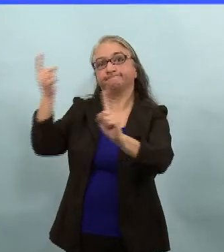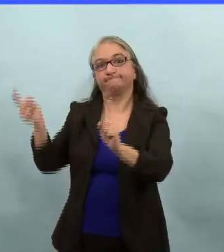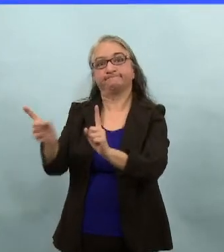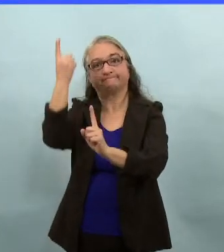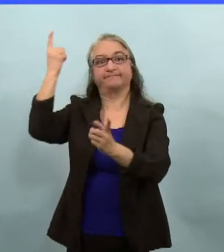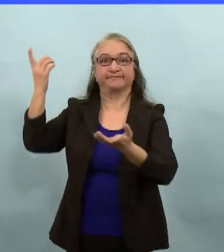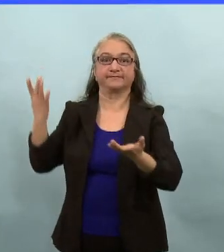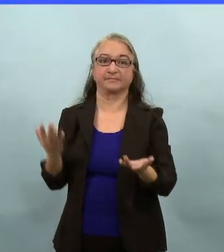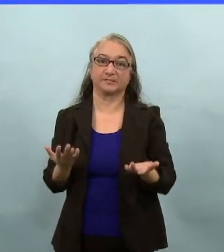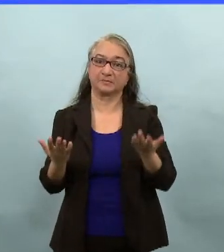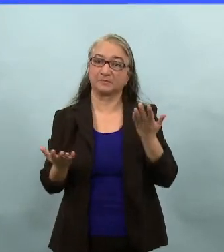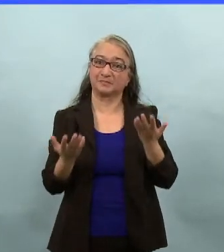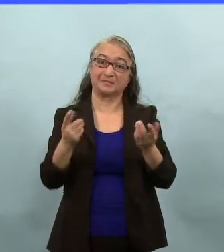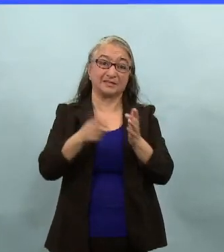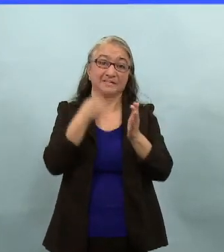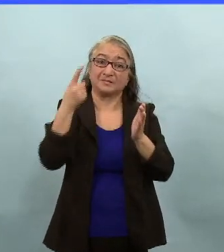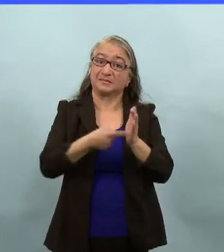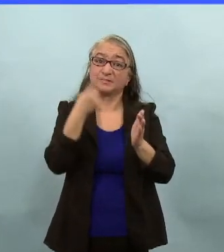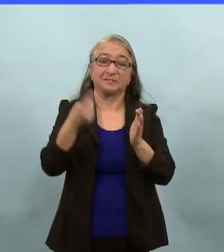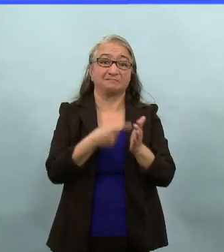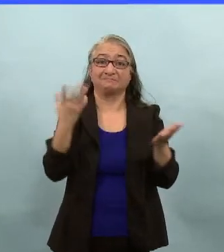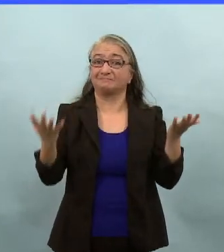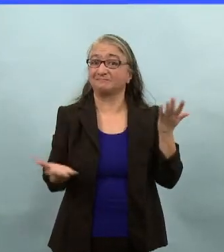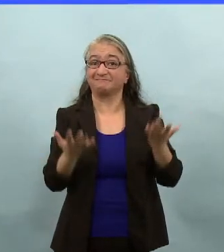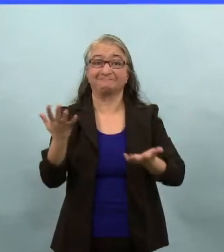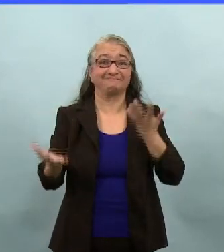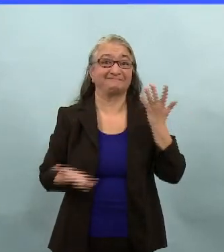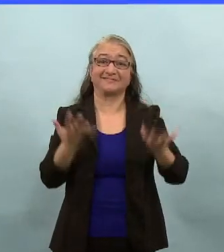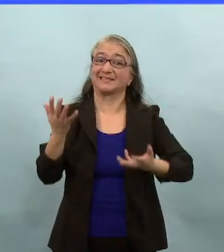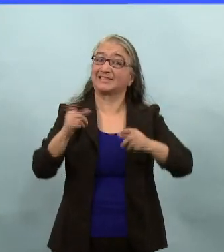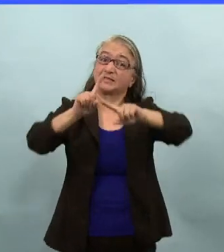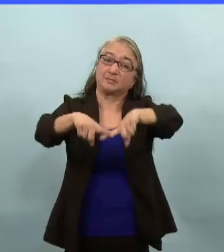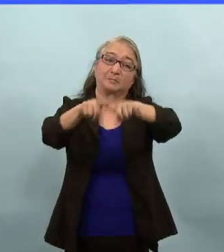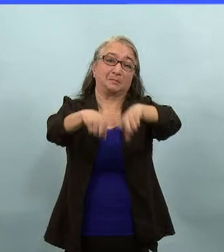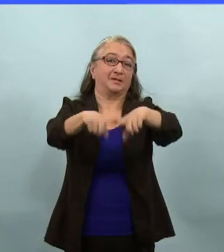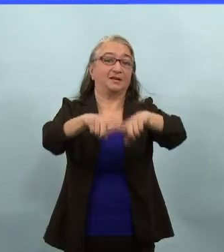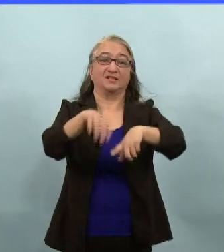in regard it can be quite different depending on how things are implemented so i really just would